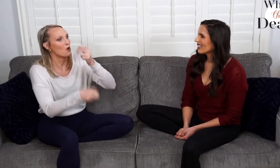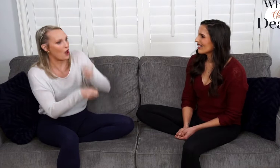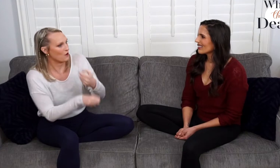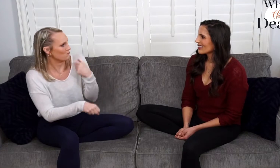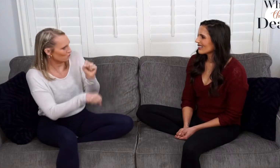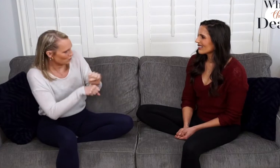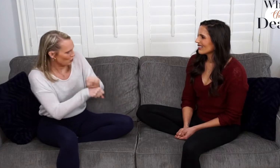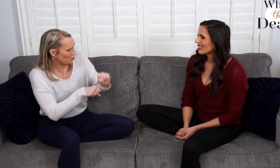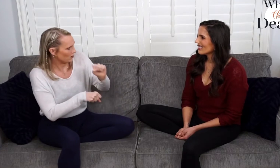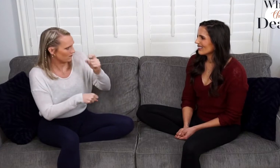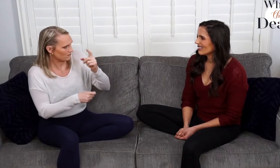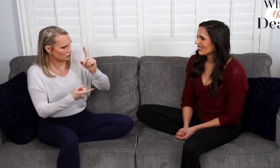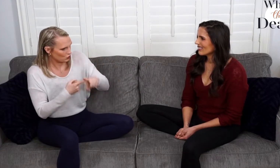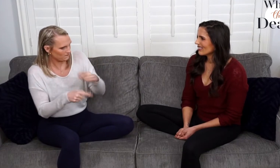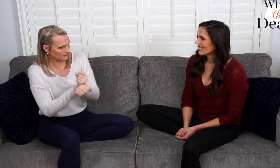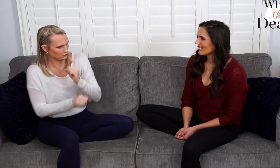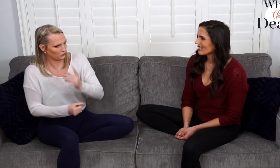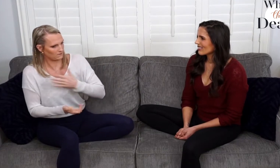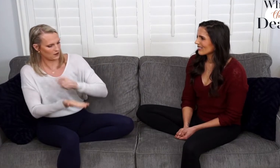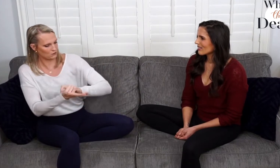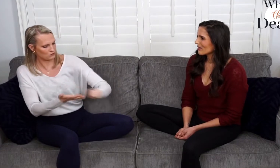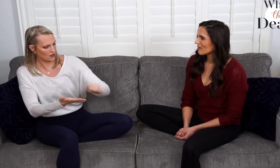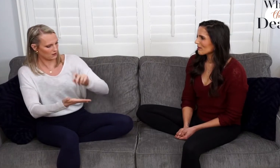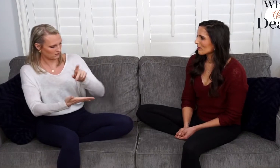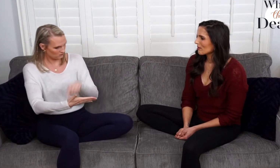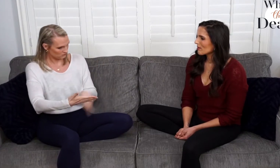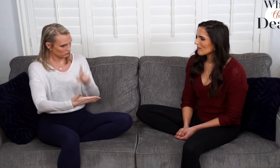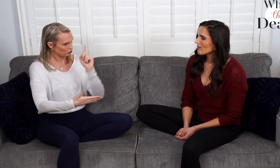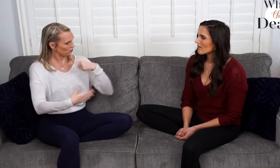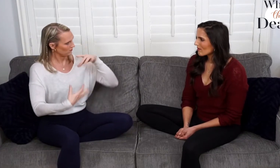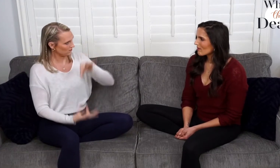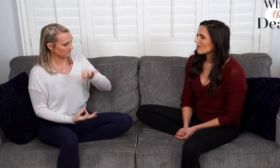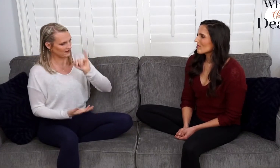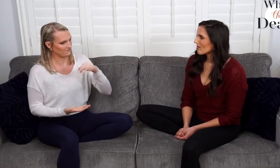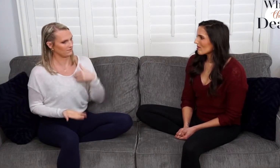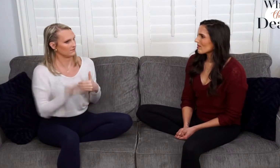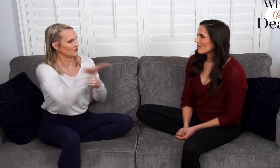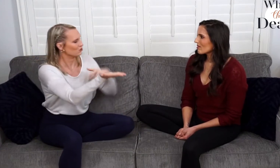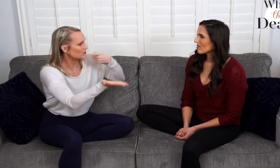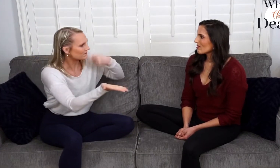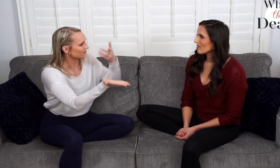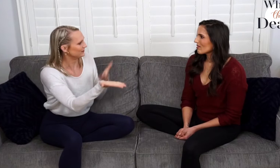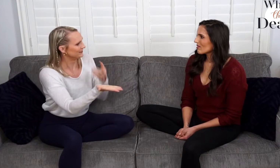hard I work to make sure that my written English looks perfect. When I give it to a hearing person